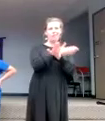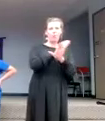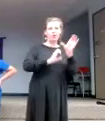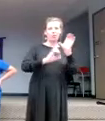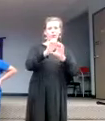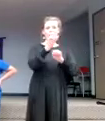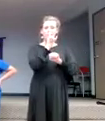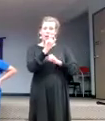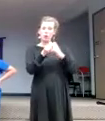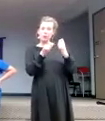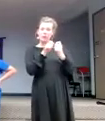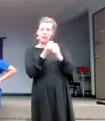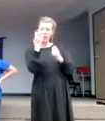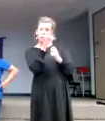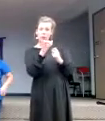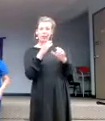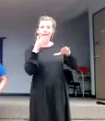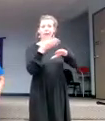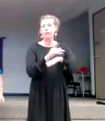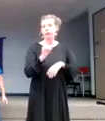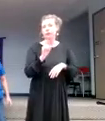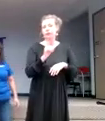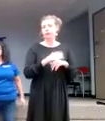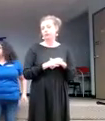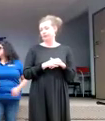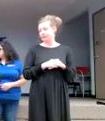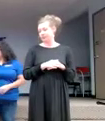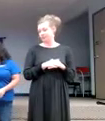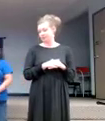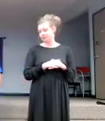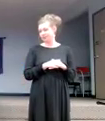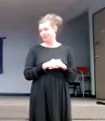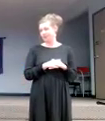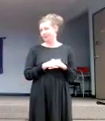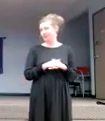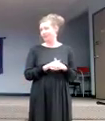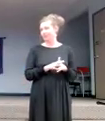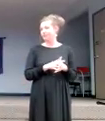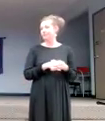make sure it looks the same after construction?